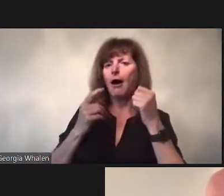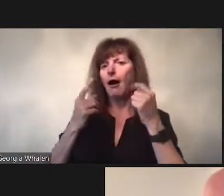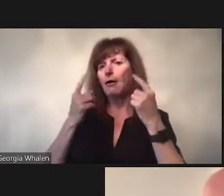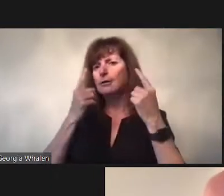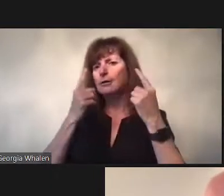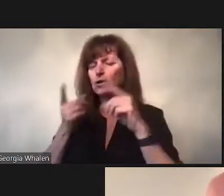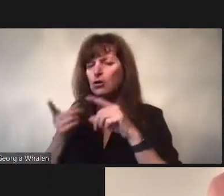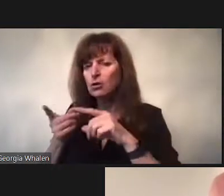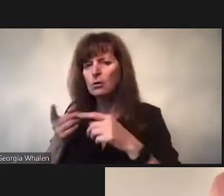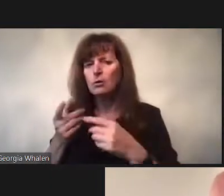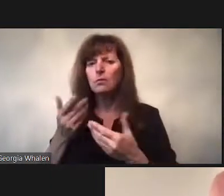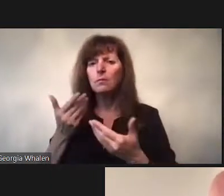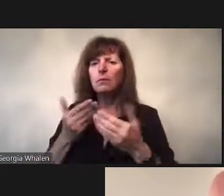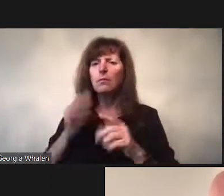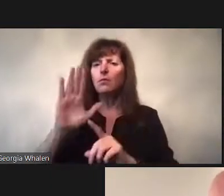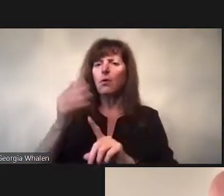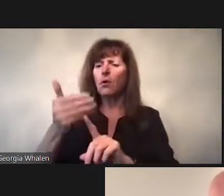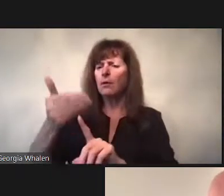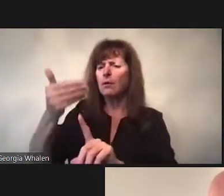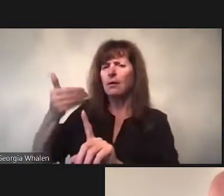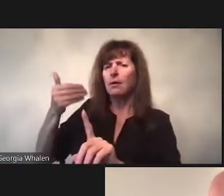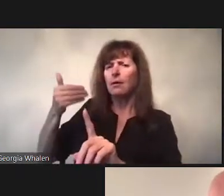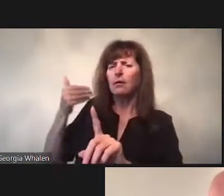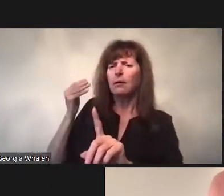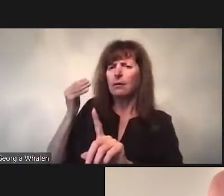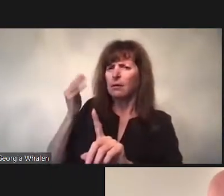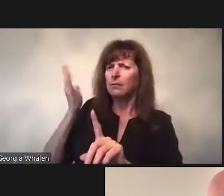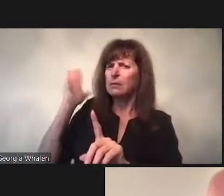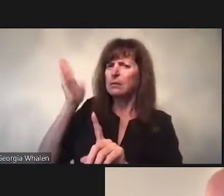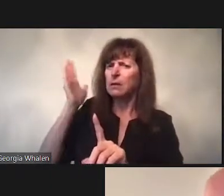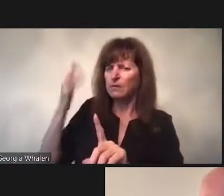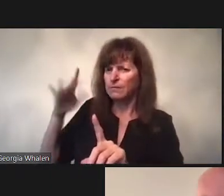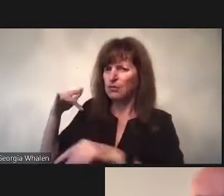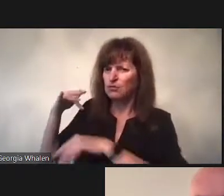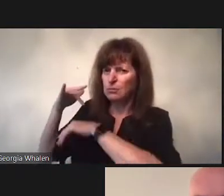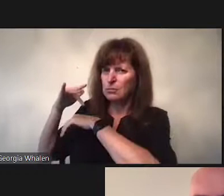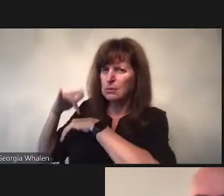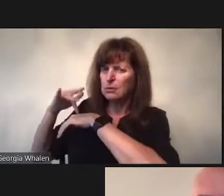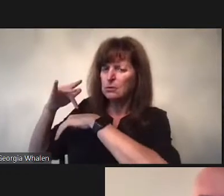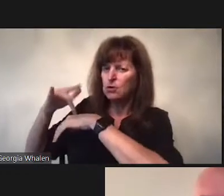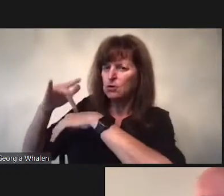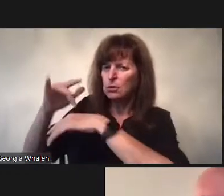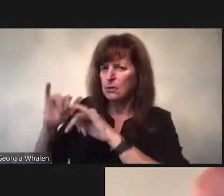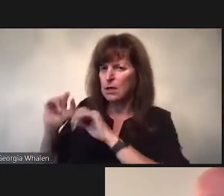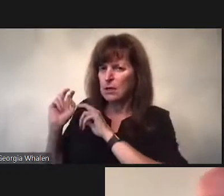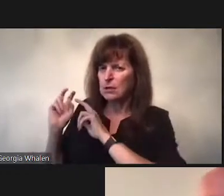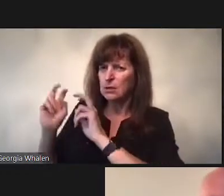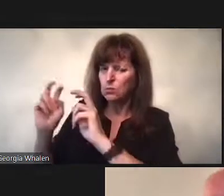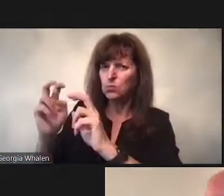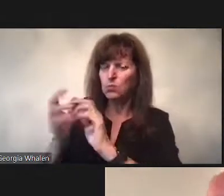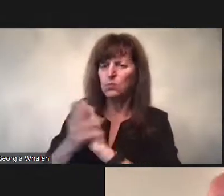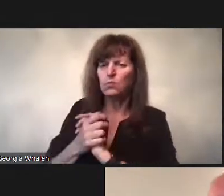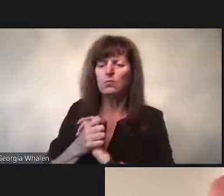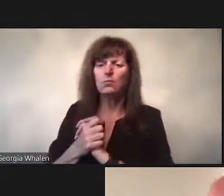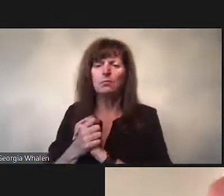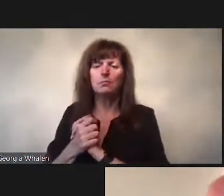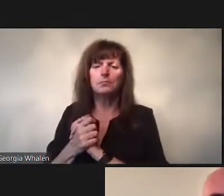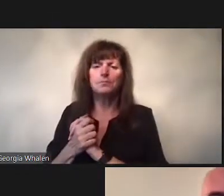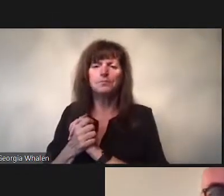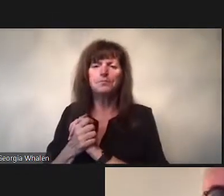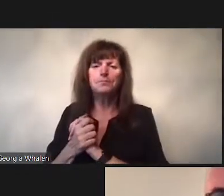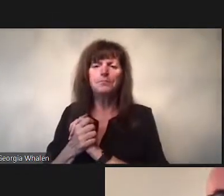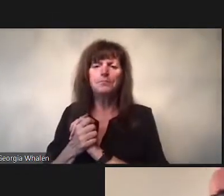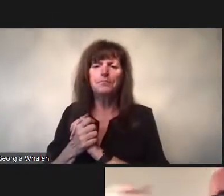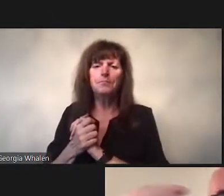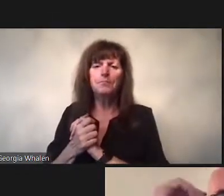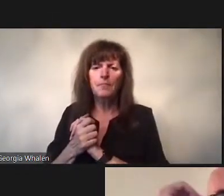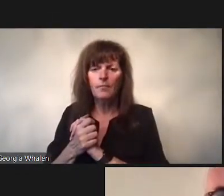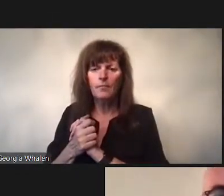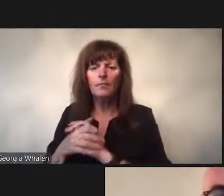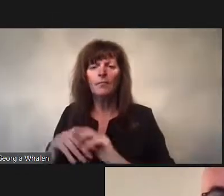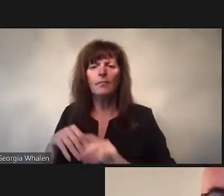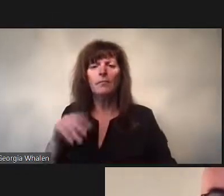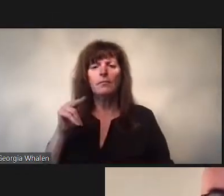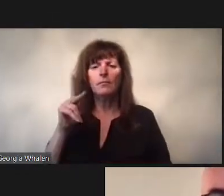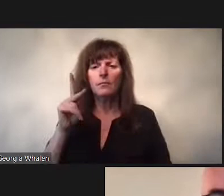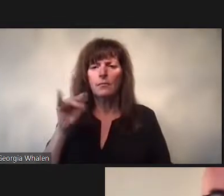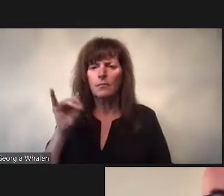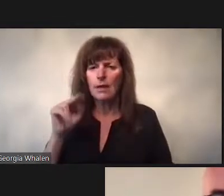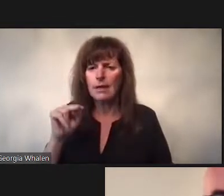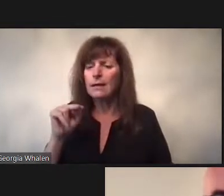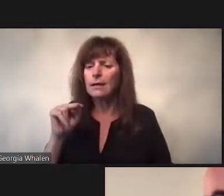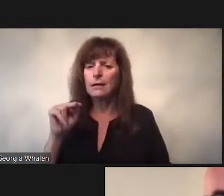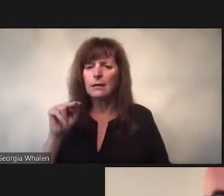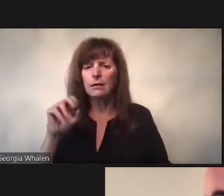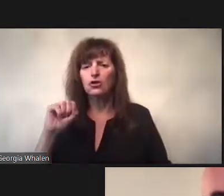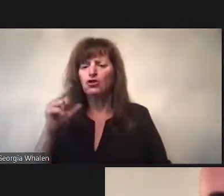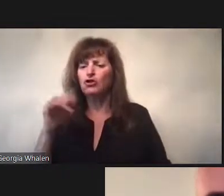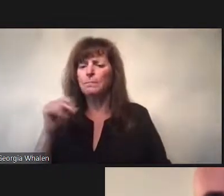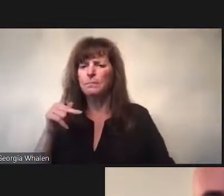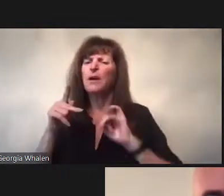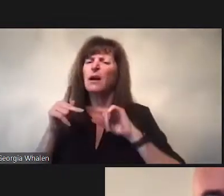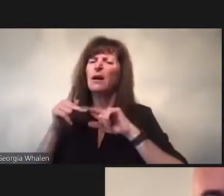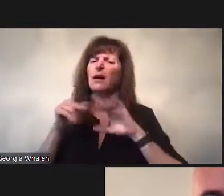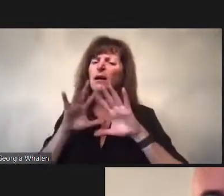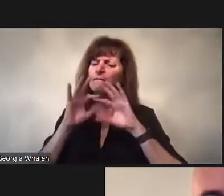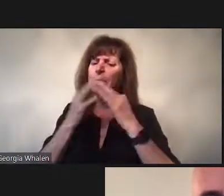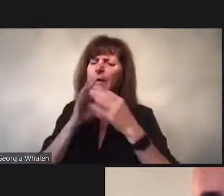to many queer people’s lives that were then completely unaccounted for or not considered.